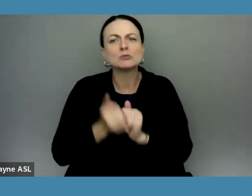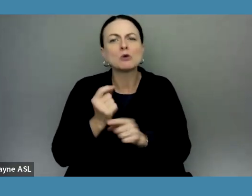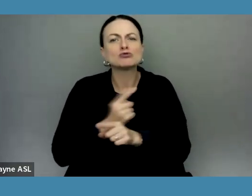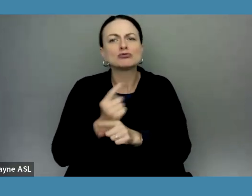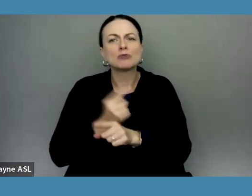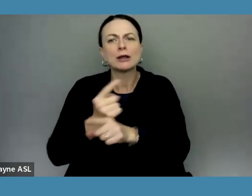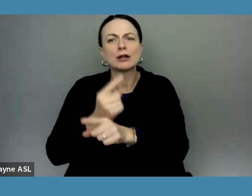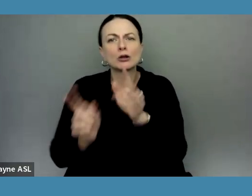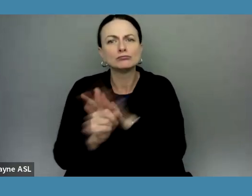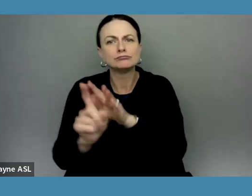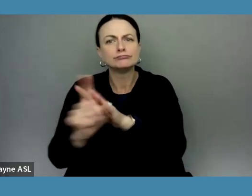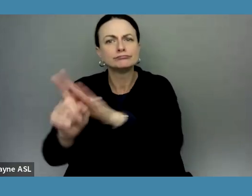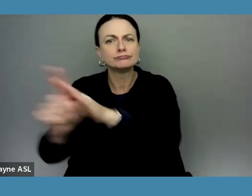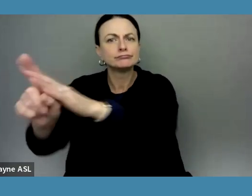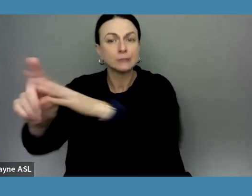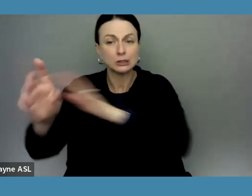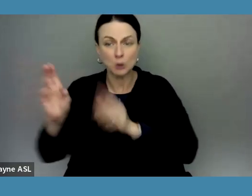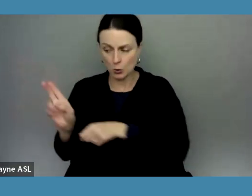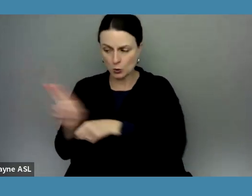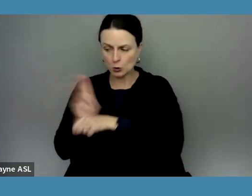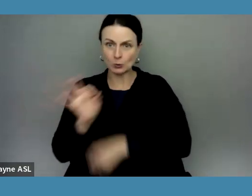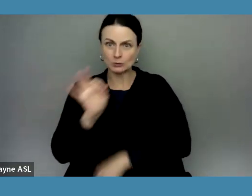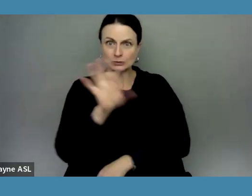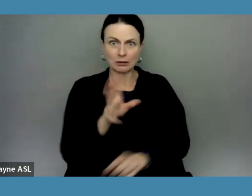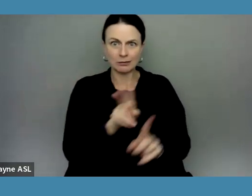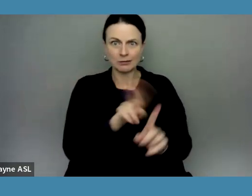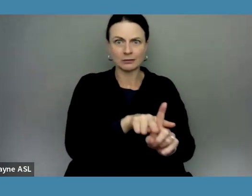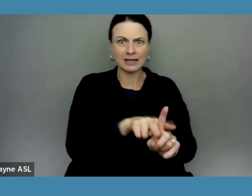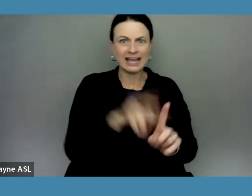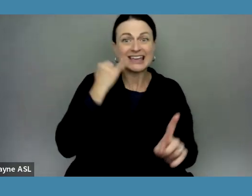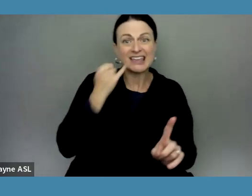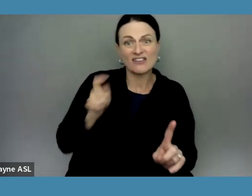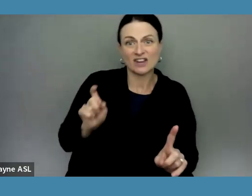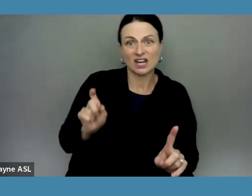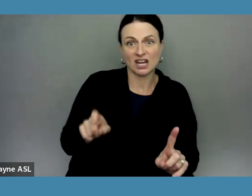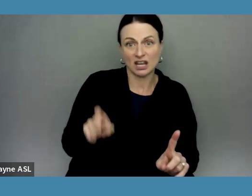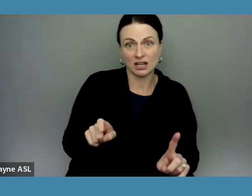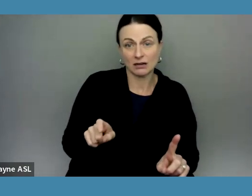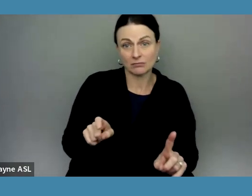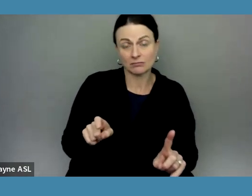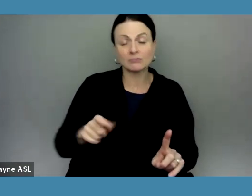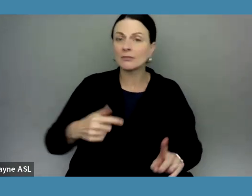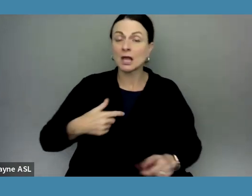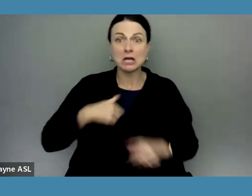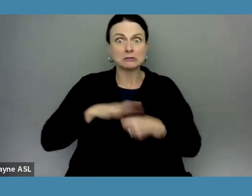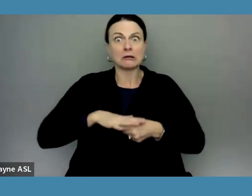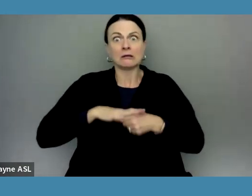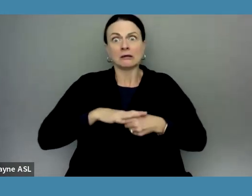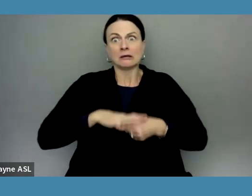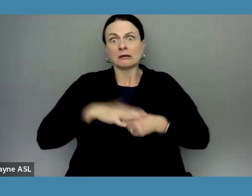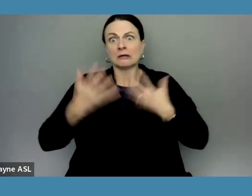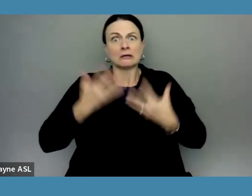so that you're able to use them if needed. I would not stress out about objections at all.